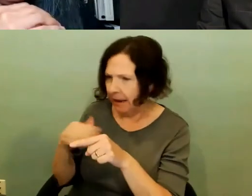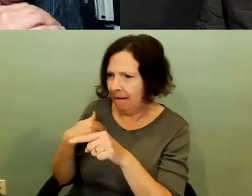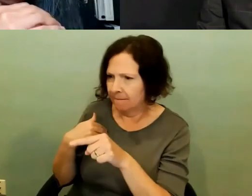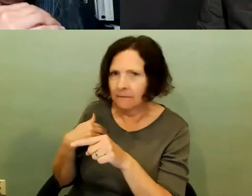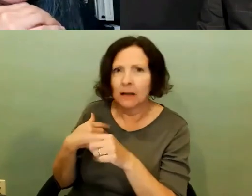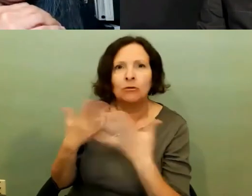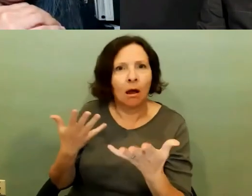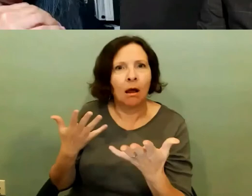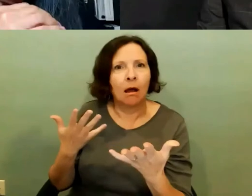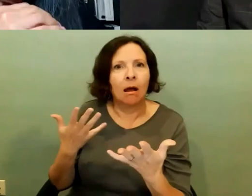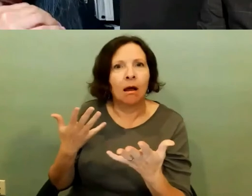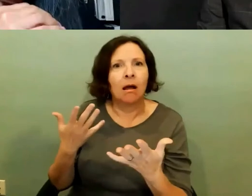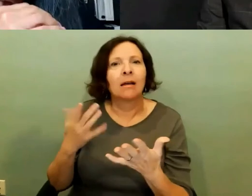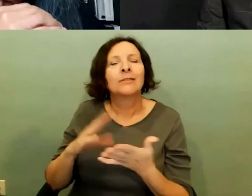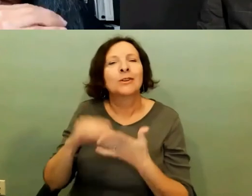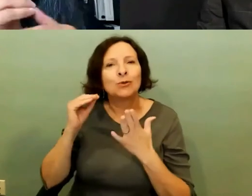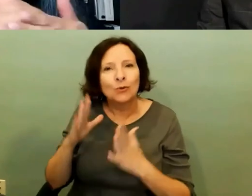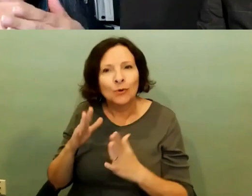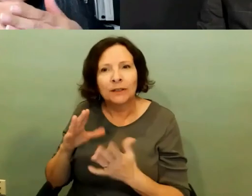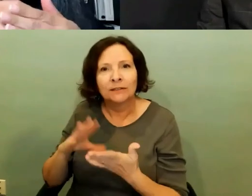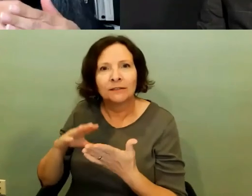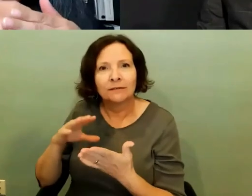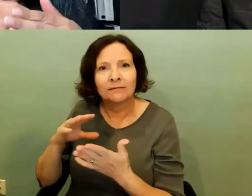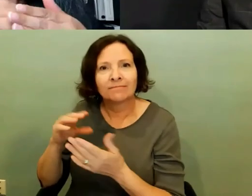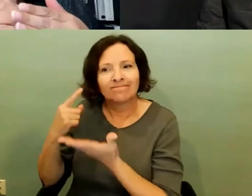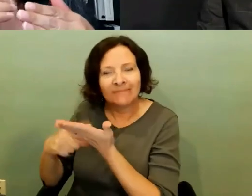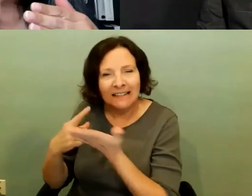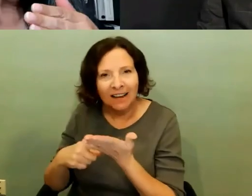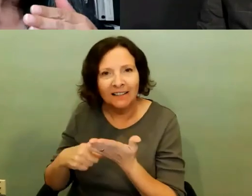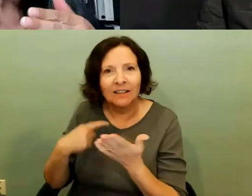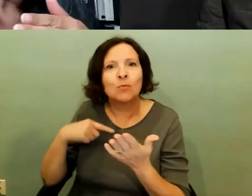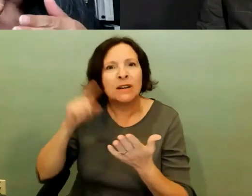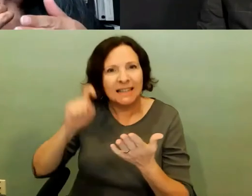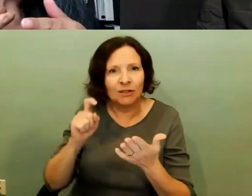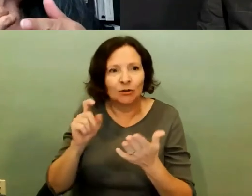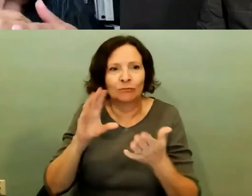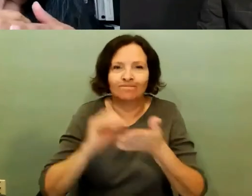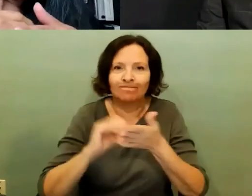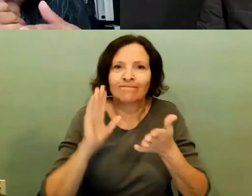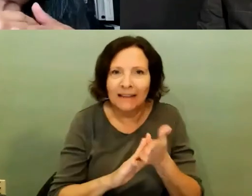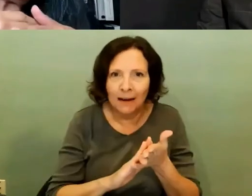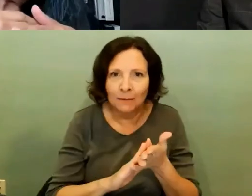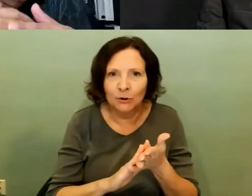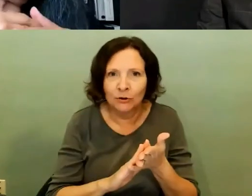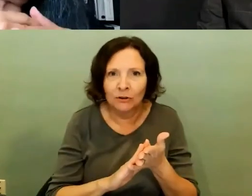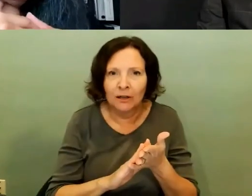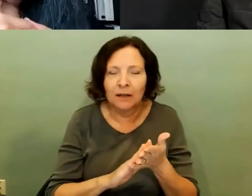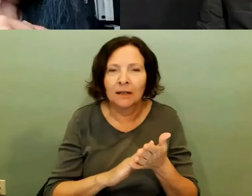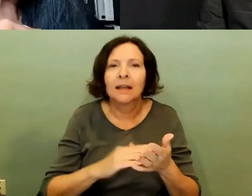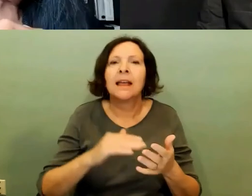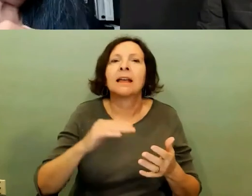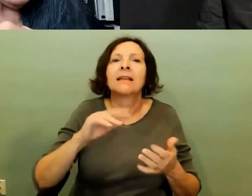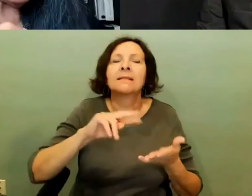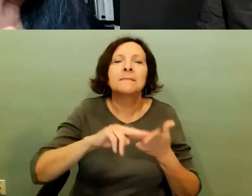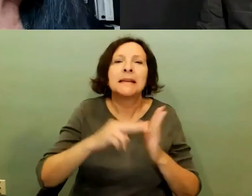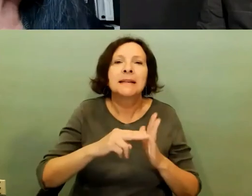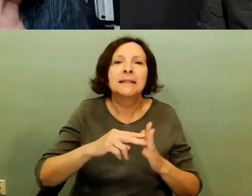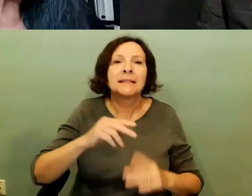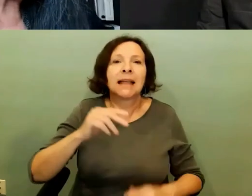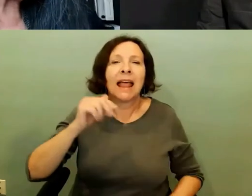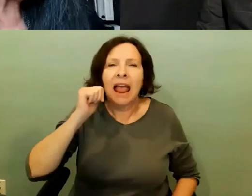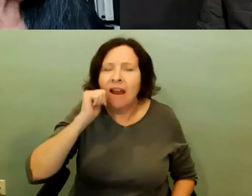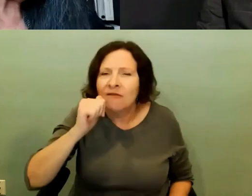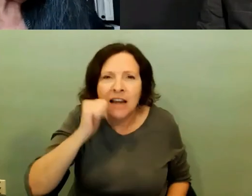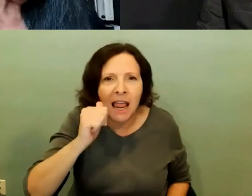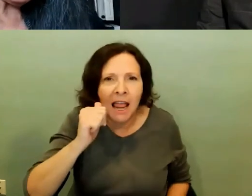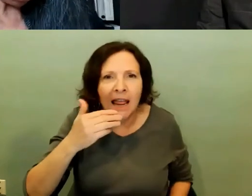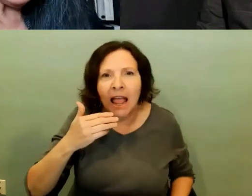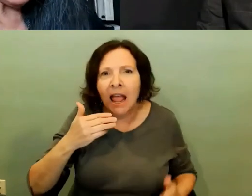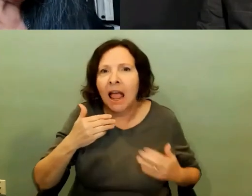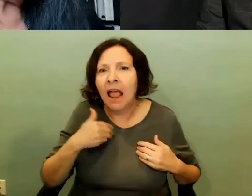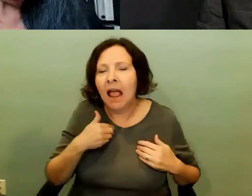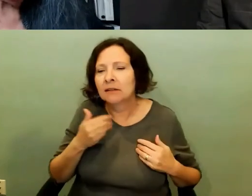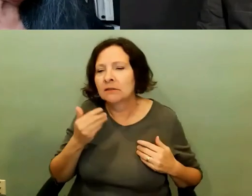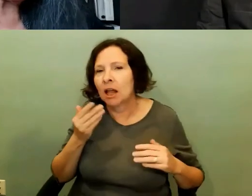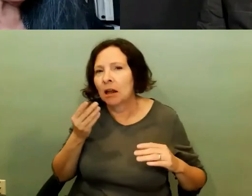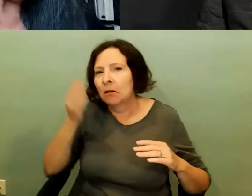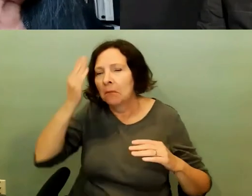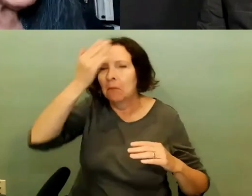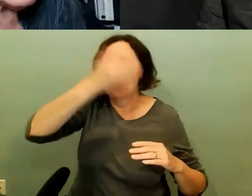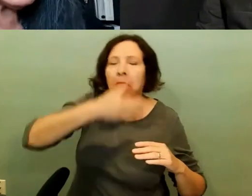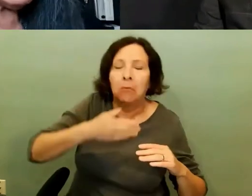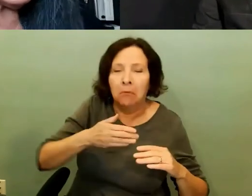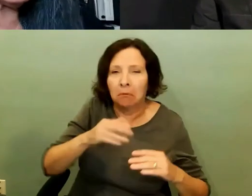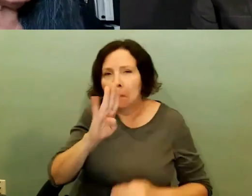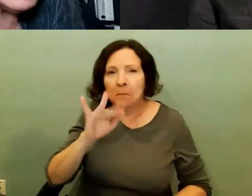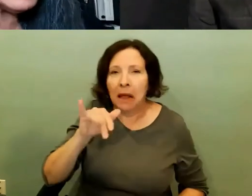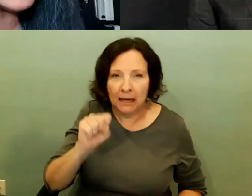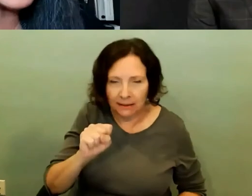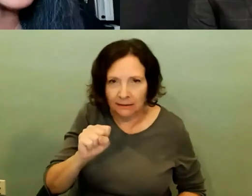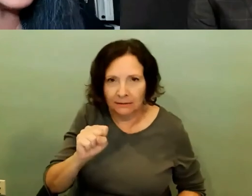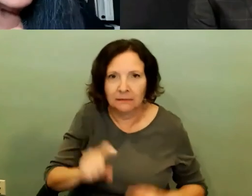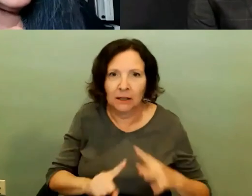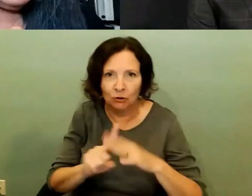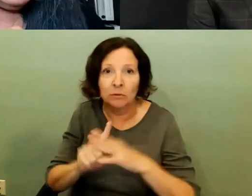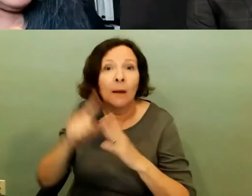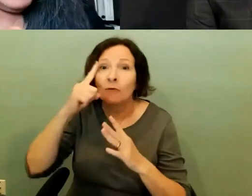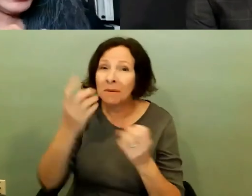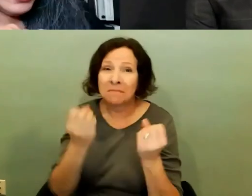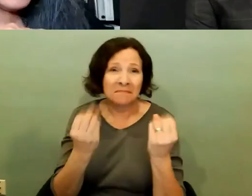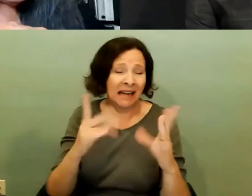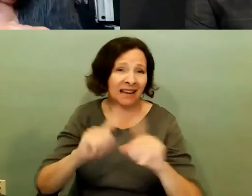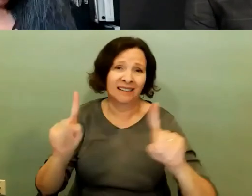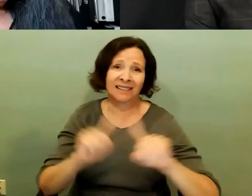the many daily subtle biases that appear in multiple communities. I think that's so important.